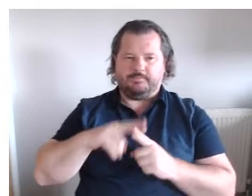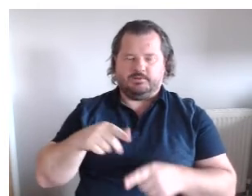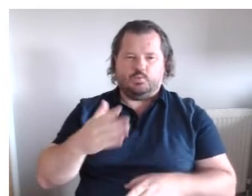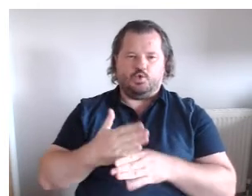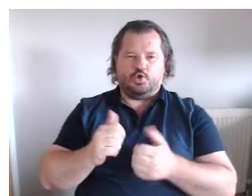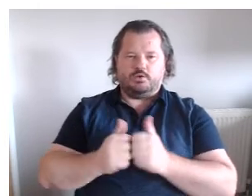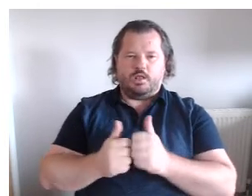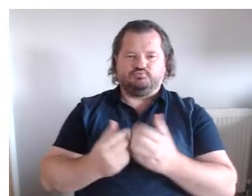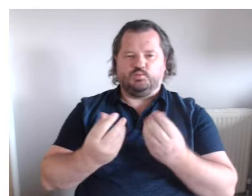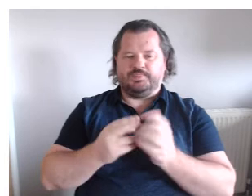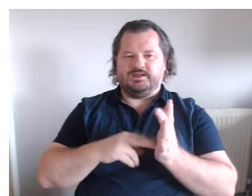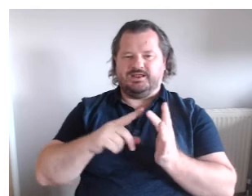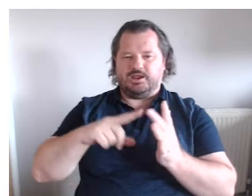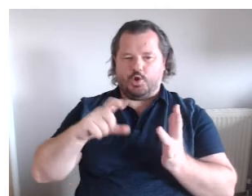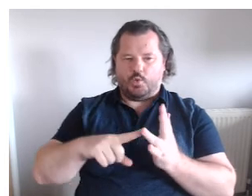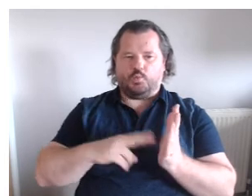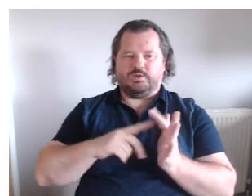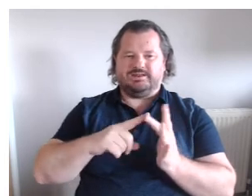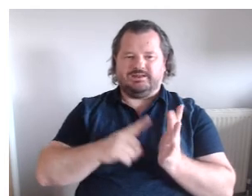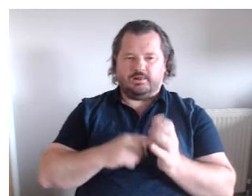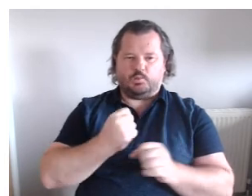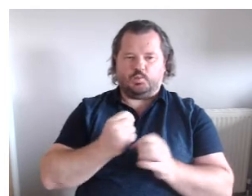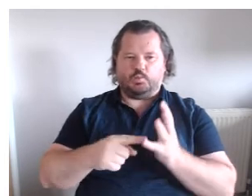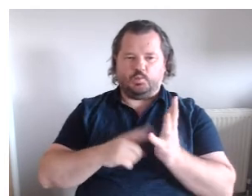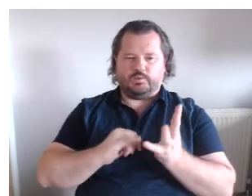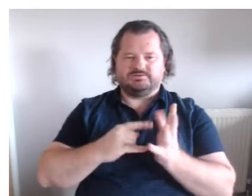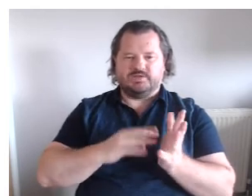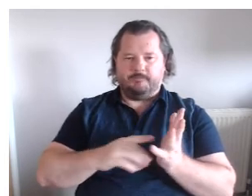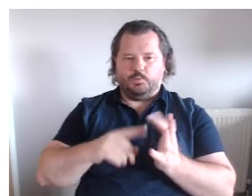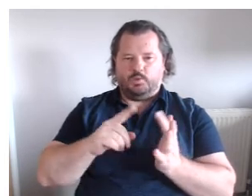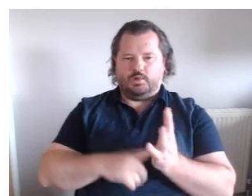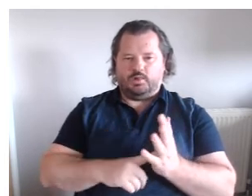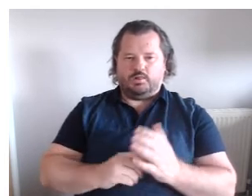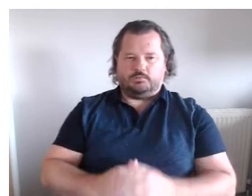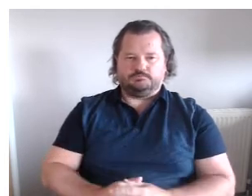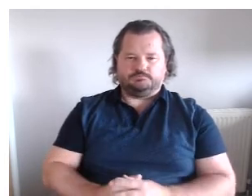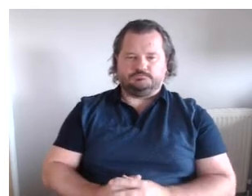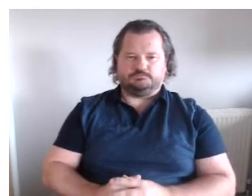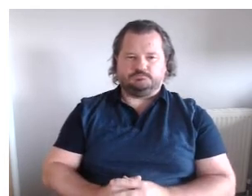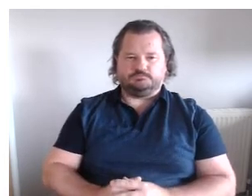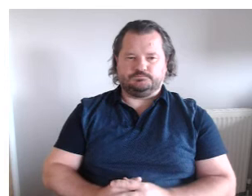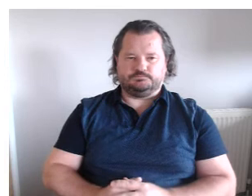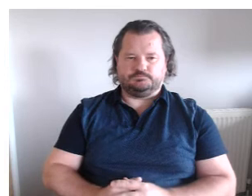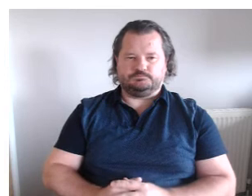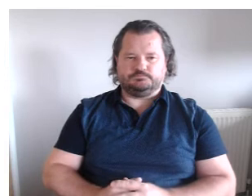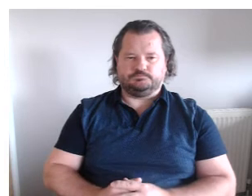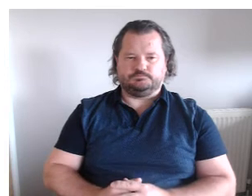This work was done in collaboration with Nico, Neil, Gül and Samuel.